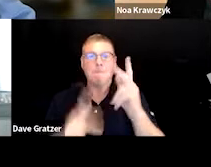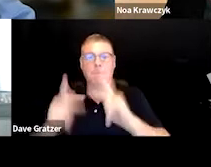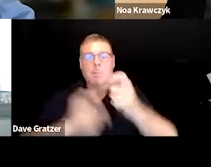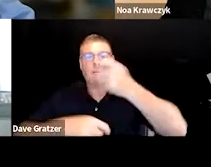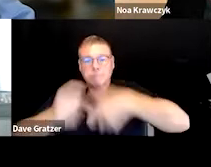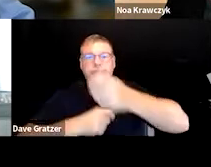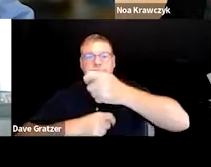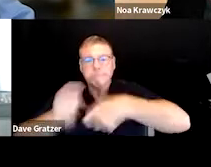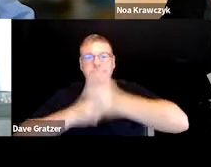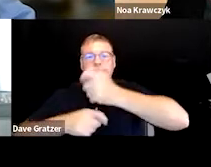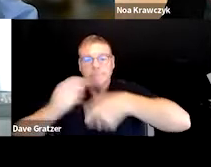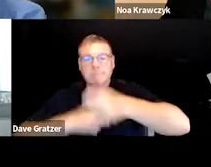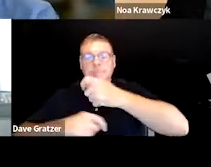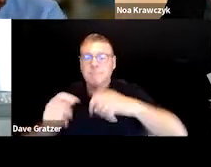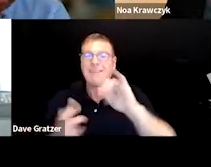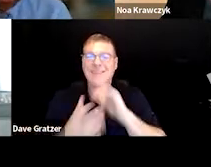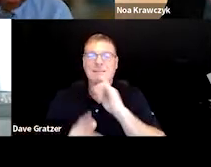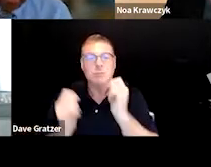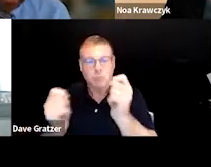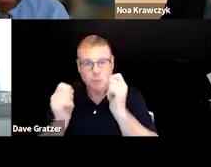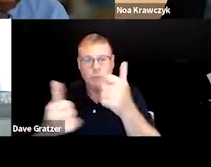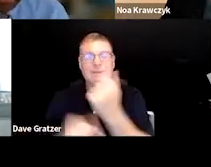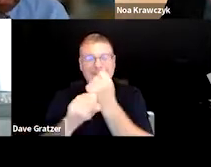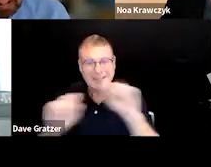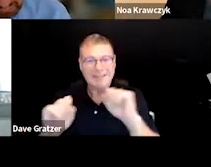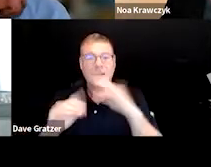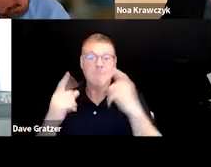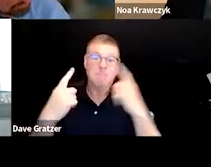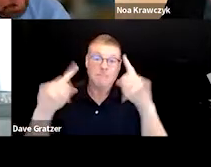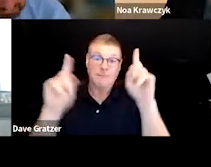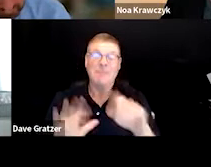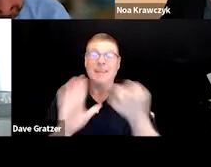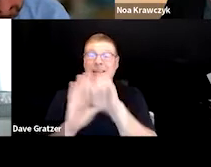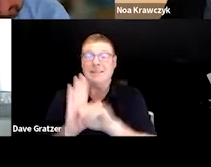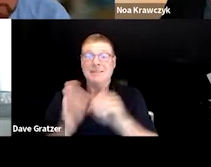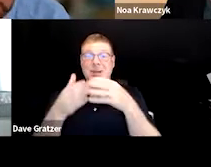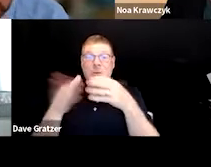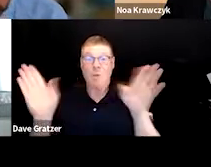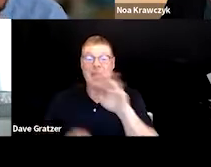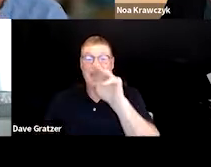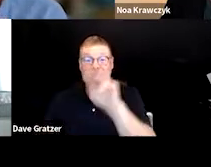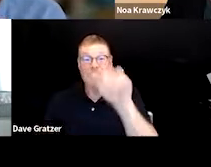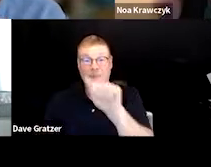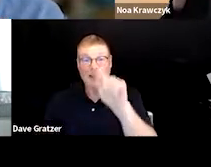in a manner that is quick, safe, and effective. The statewide expansion of MAT across jails in New Jersey